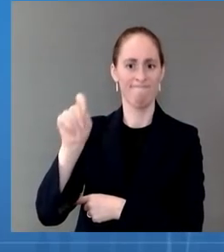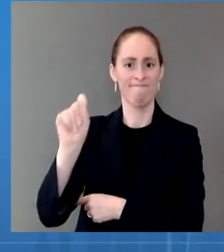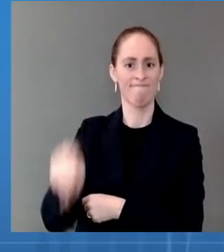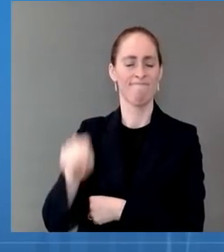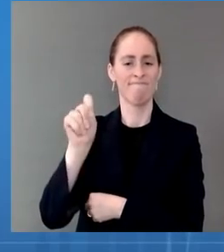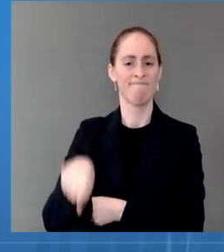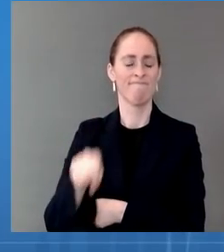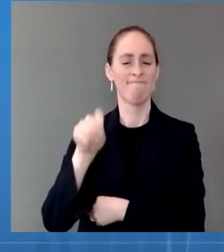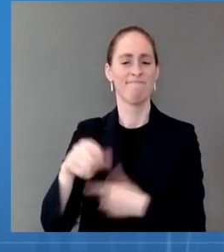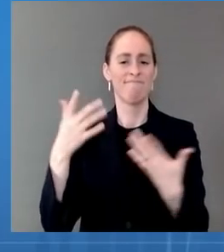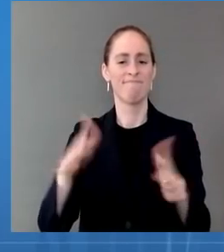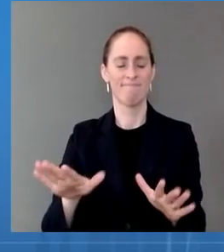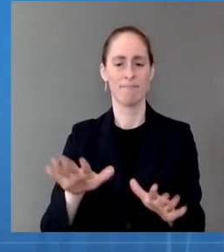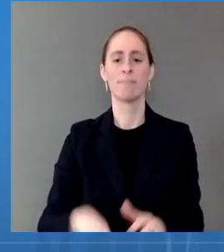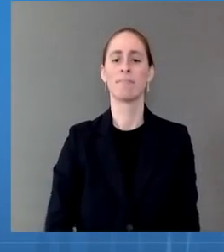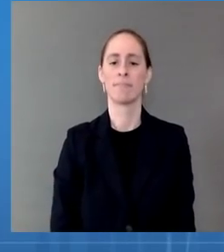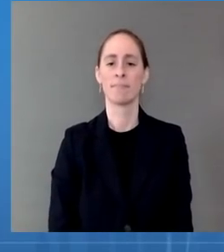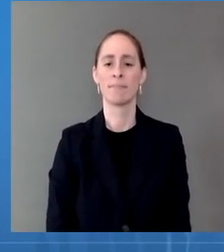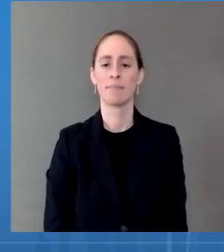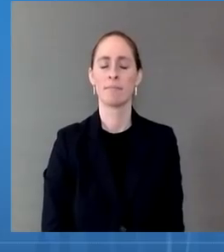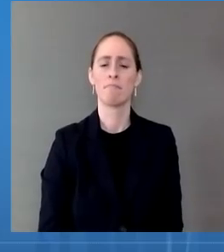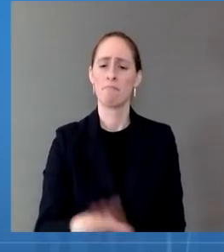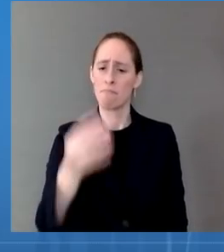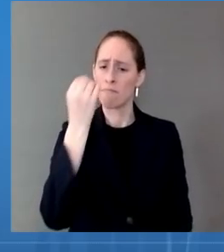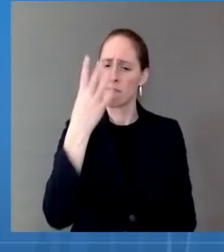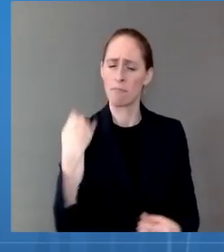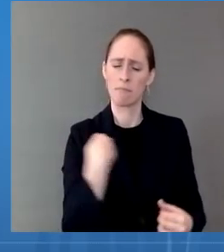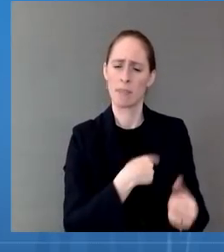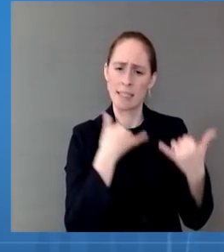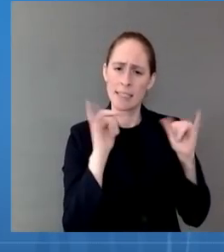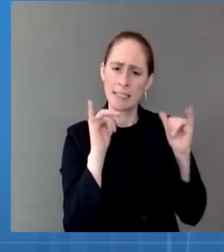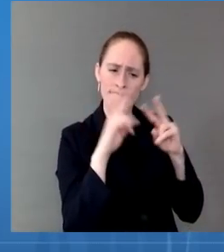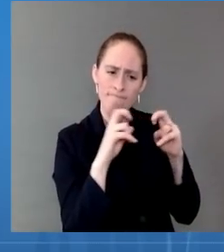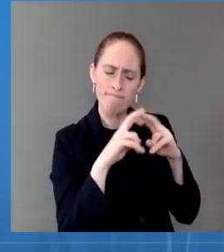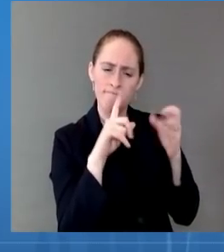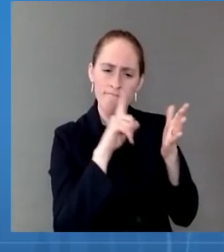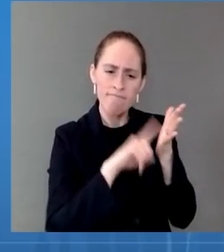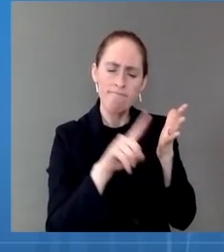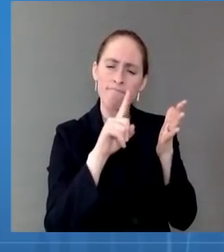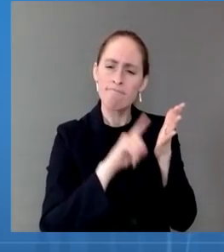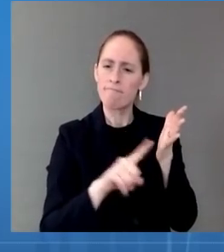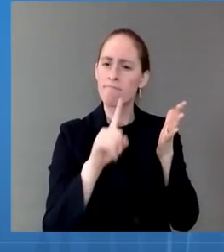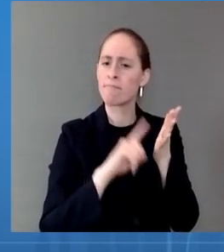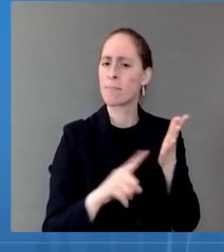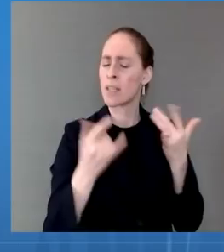Among the first 43 confirmed cases in the United States between December 1st and December seven,